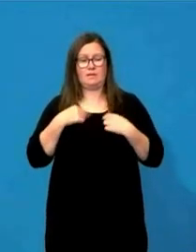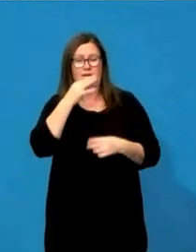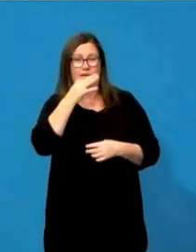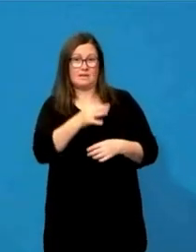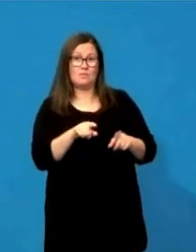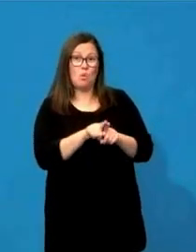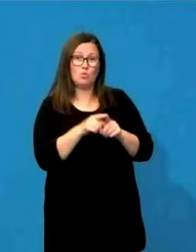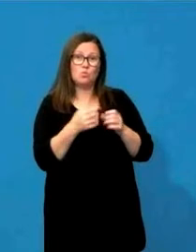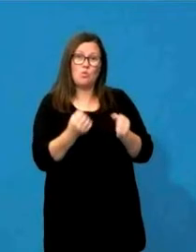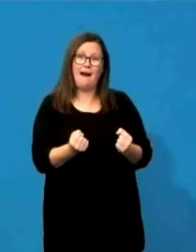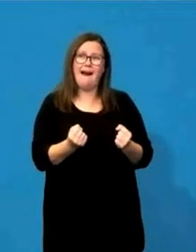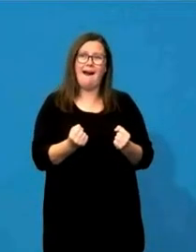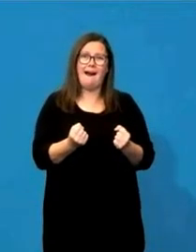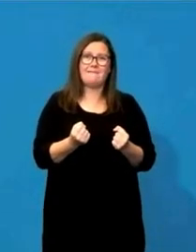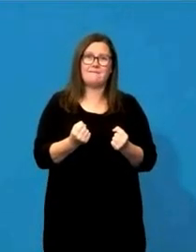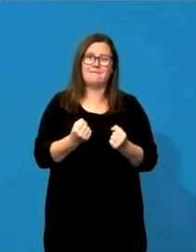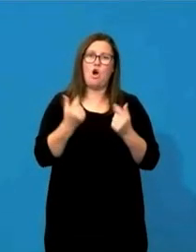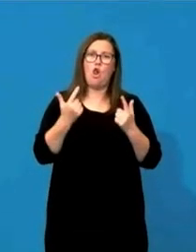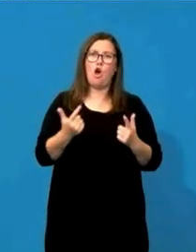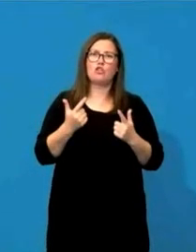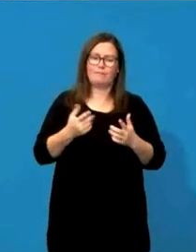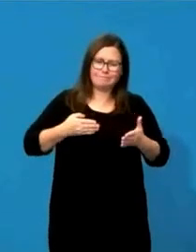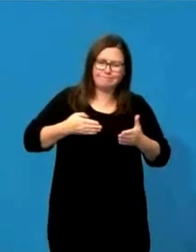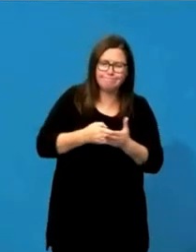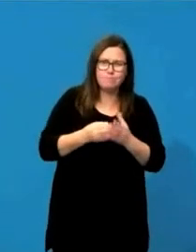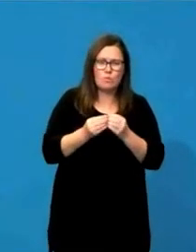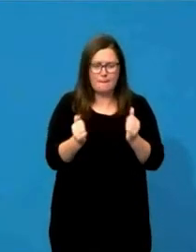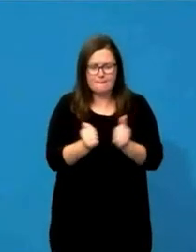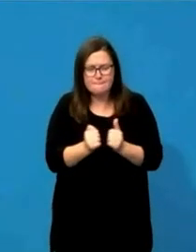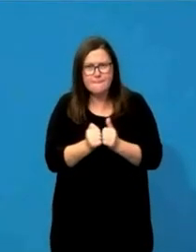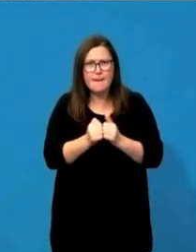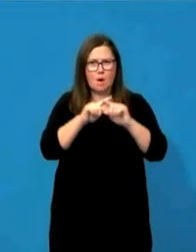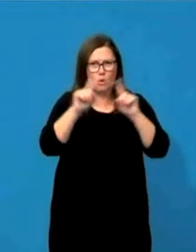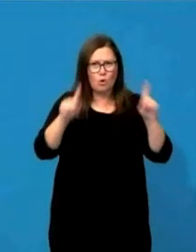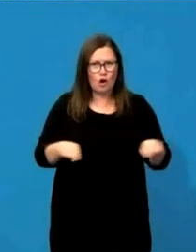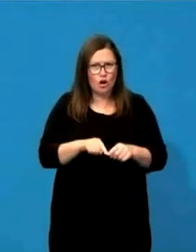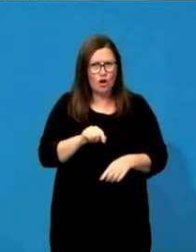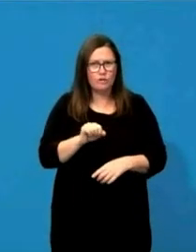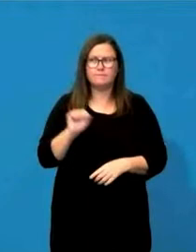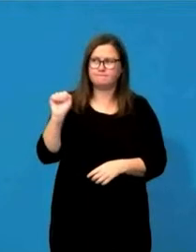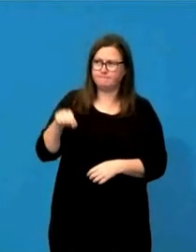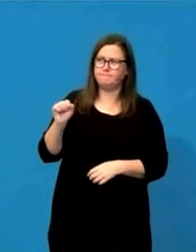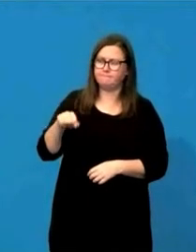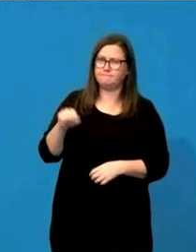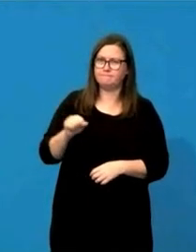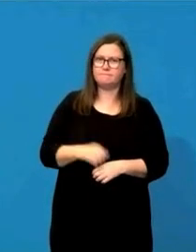Yes. MS TARRAGO: Topsy, if you had a message for other Aboriginal people who might be